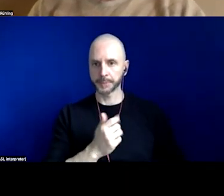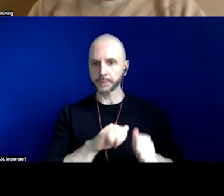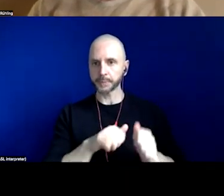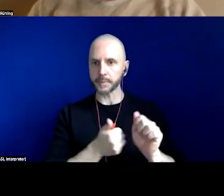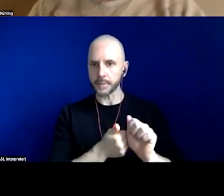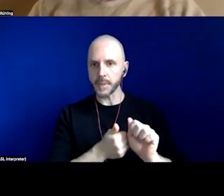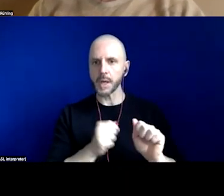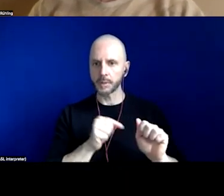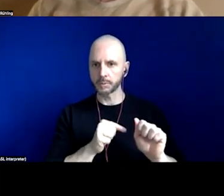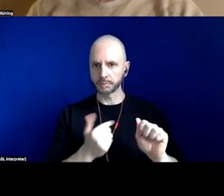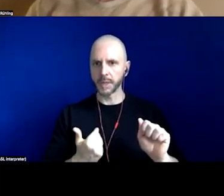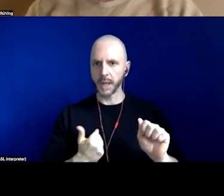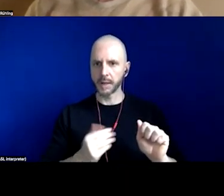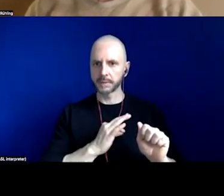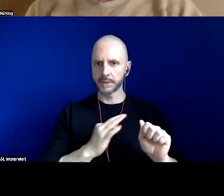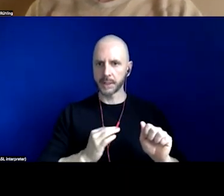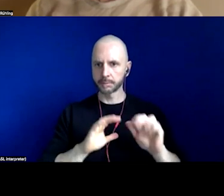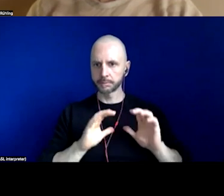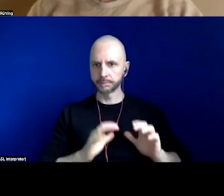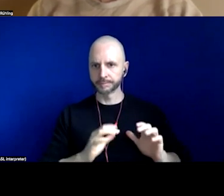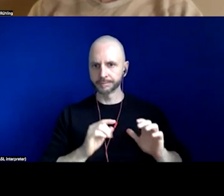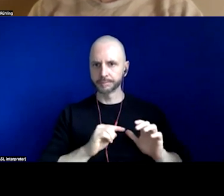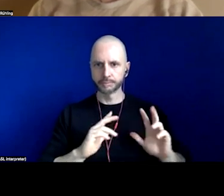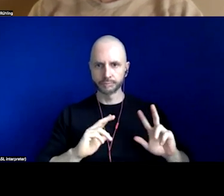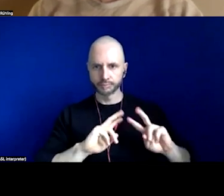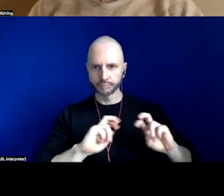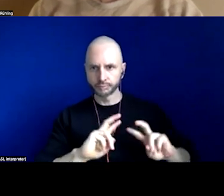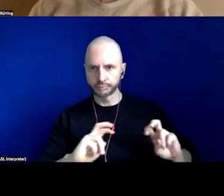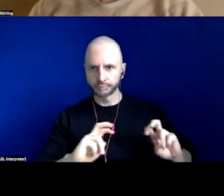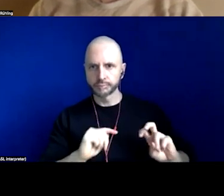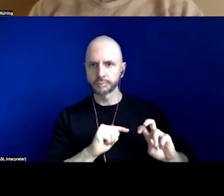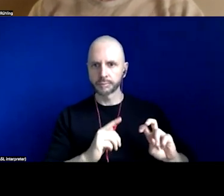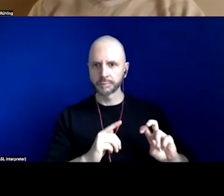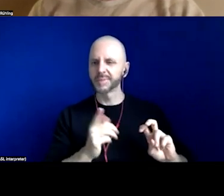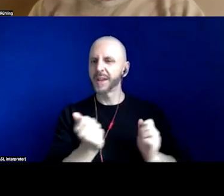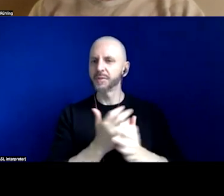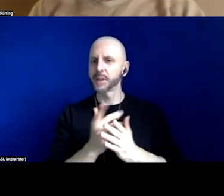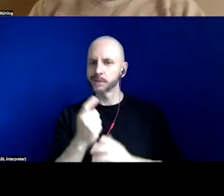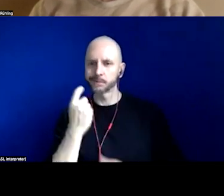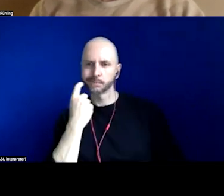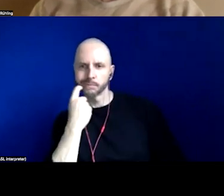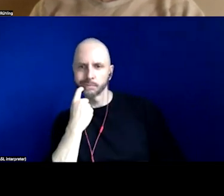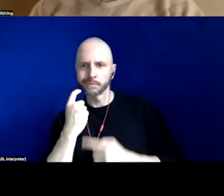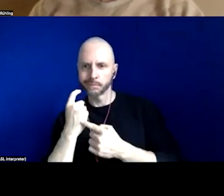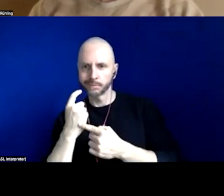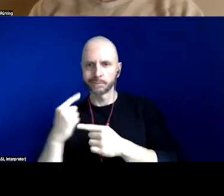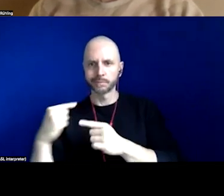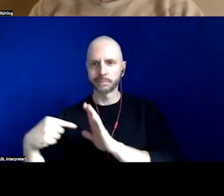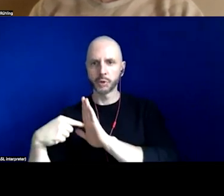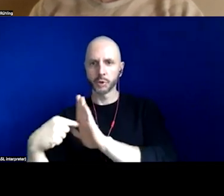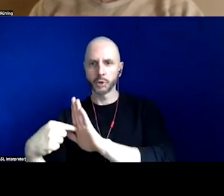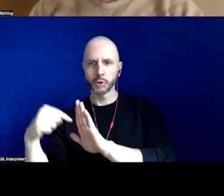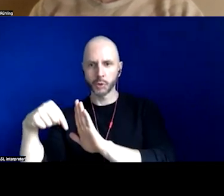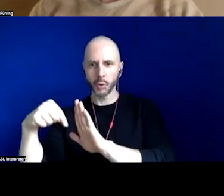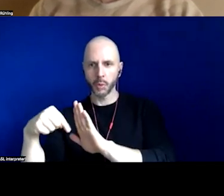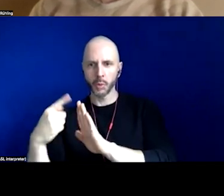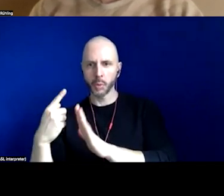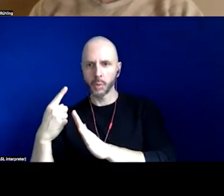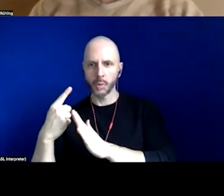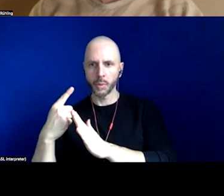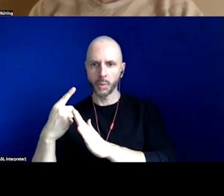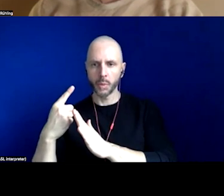what Dione just showed on the platform online in terms of polishing up any ideas for illustrations,